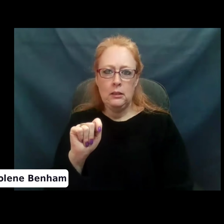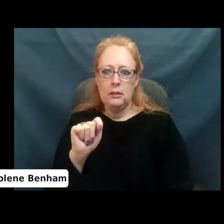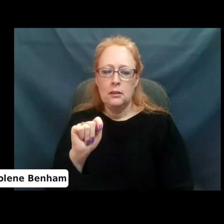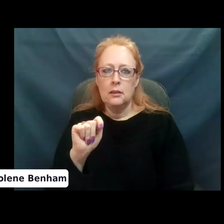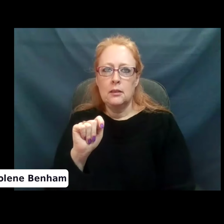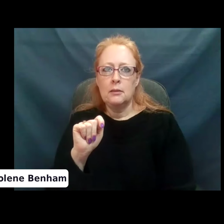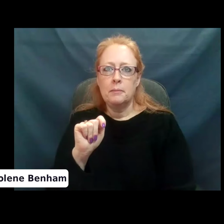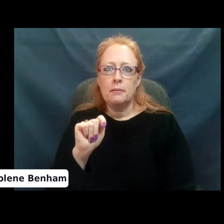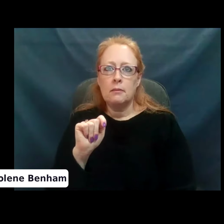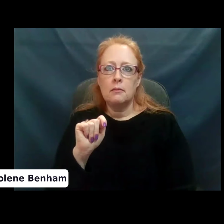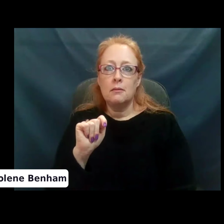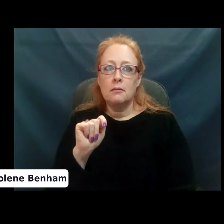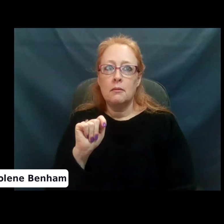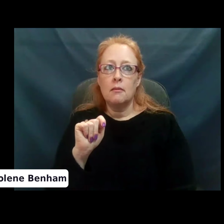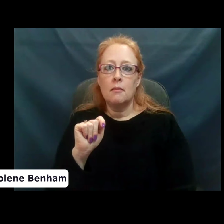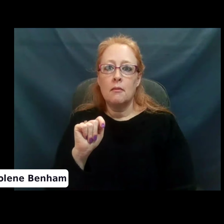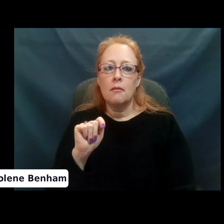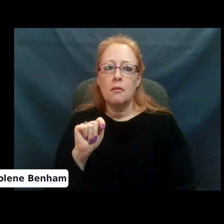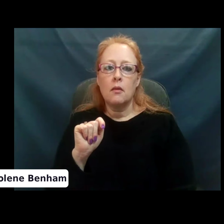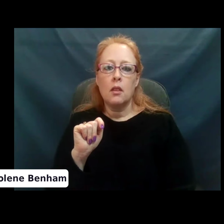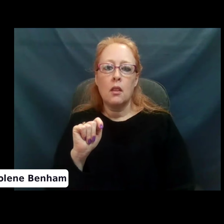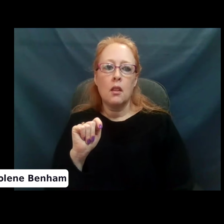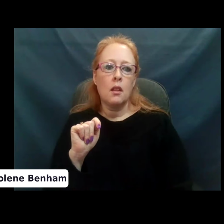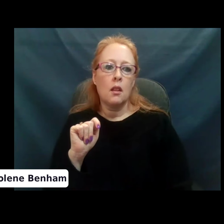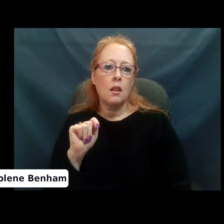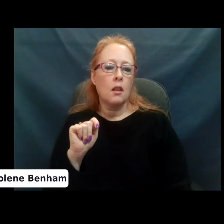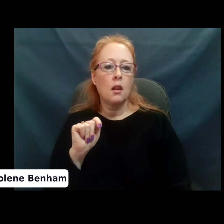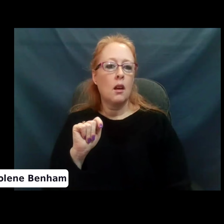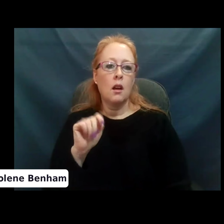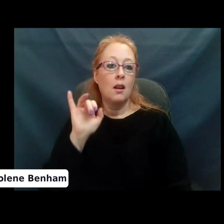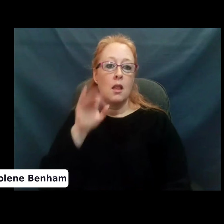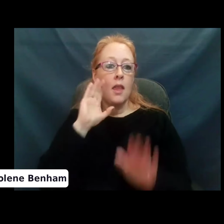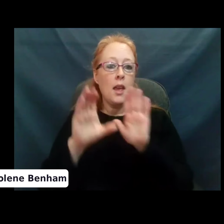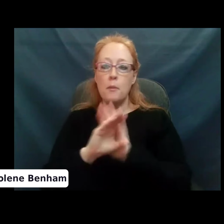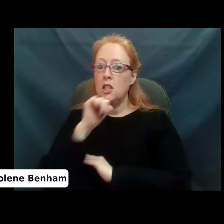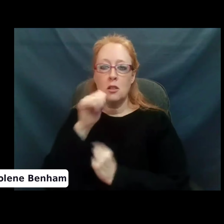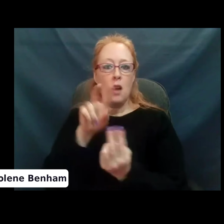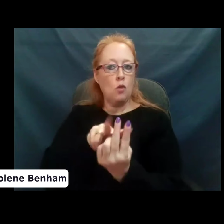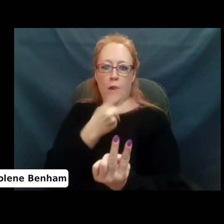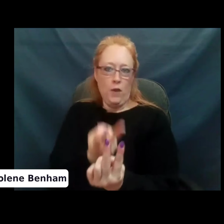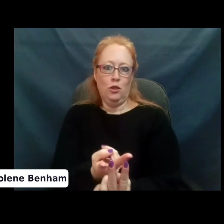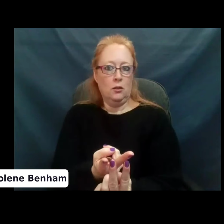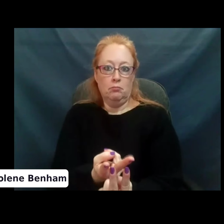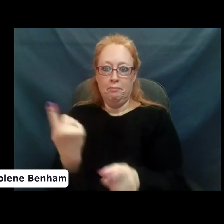But look at the contrast, look how small that print is, how terribly didly that font is. This is a card I have